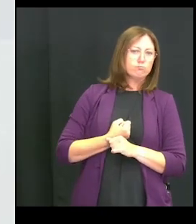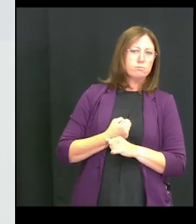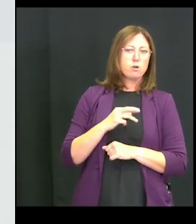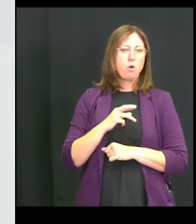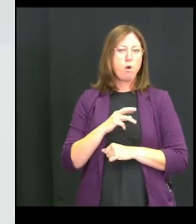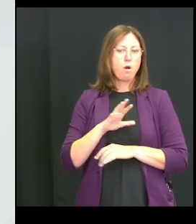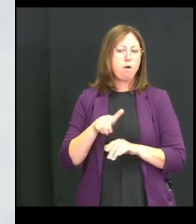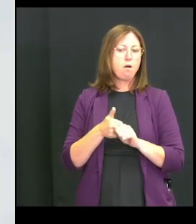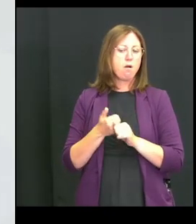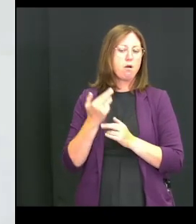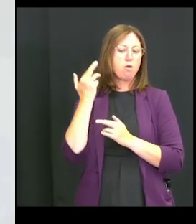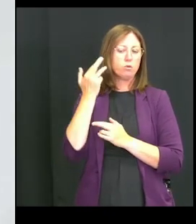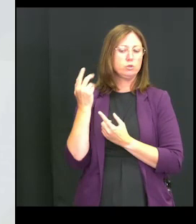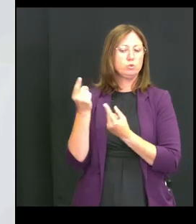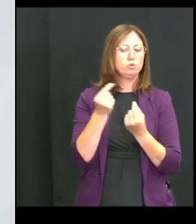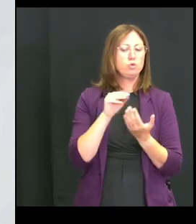Or maybe walk us through a little bit of your methodology.